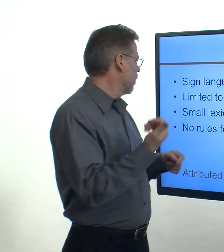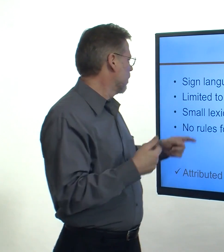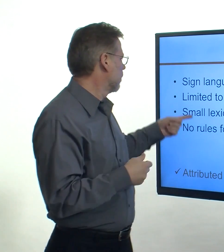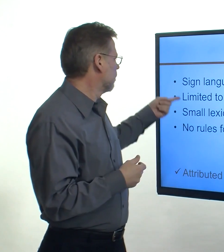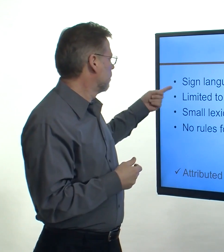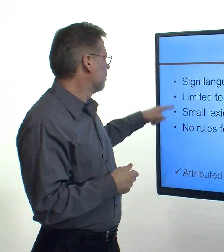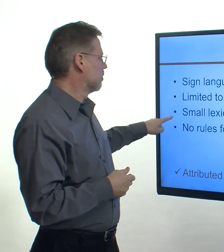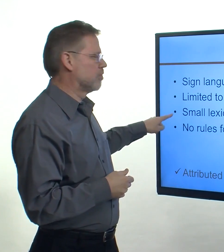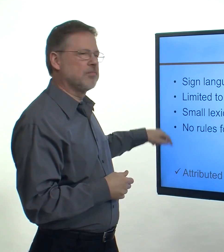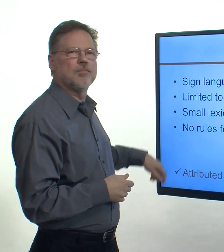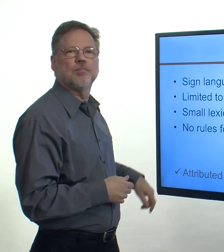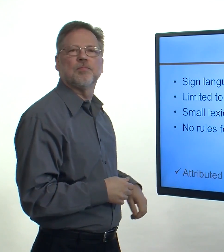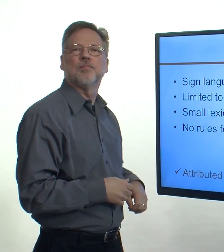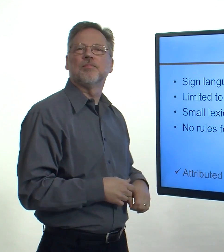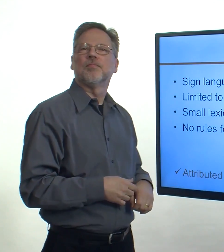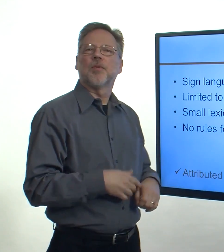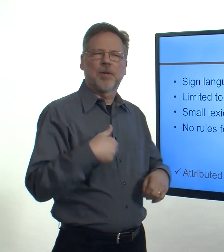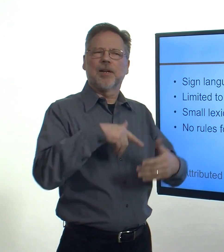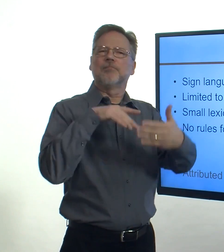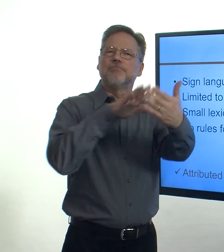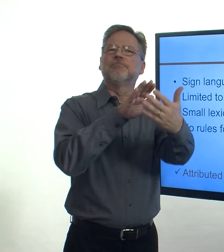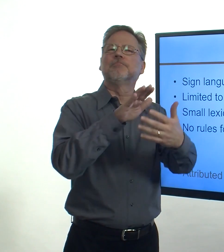the capacity of sign language.